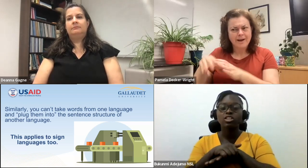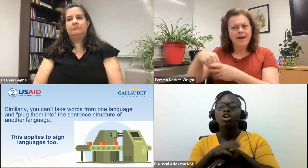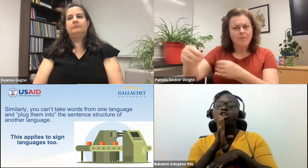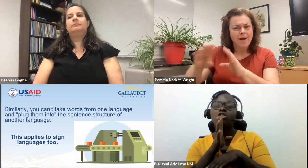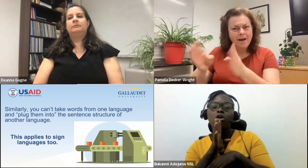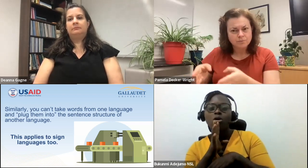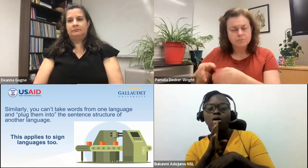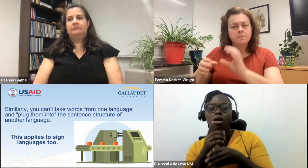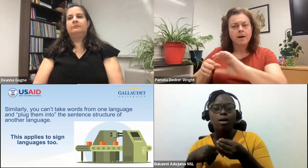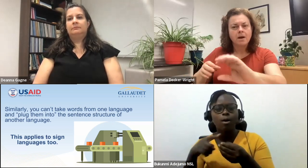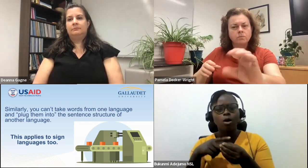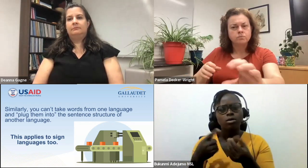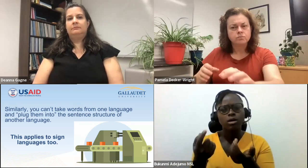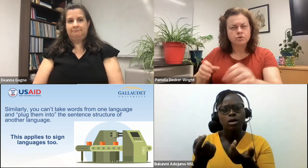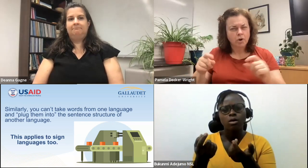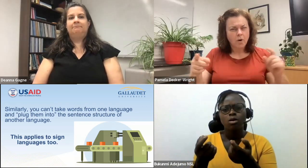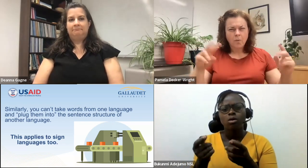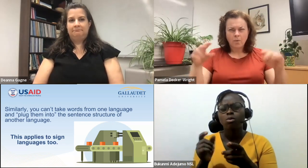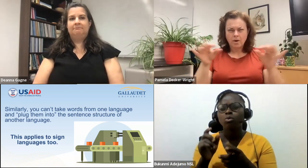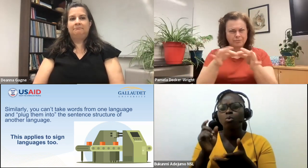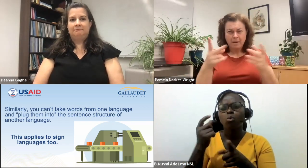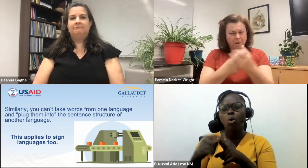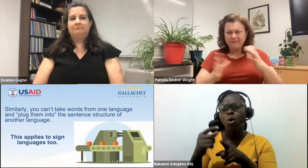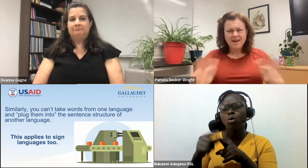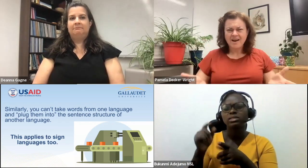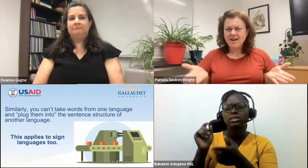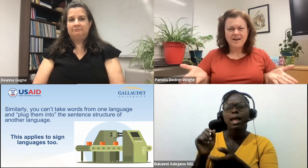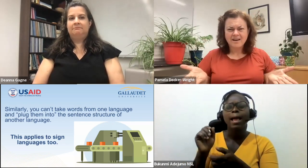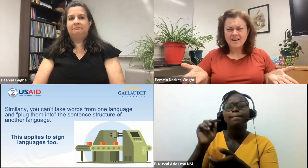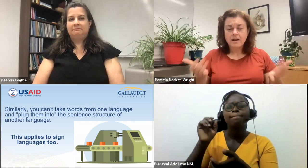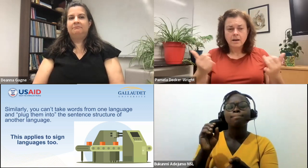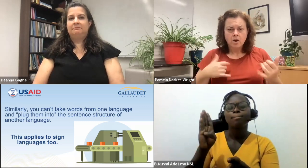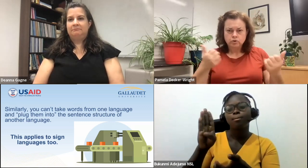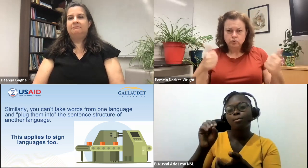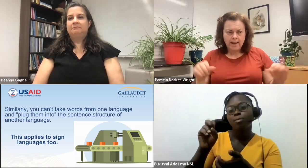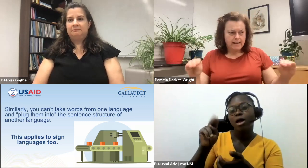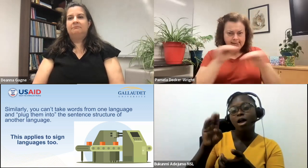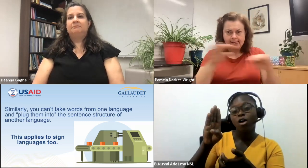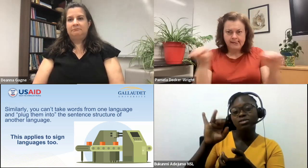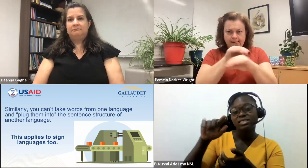and that would be the ball that out of the house the way we set up that sentences are very different.